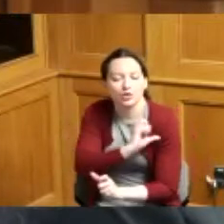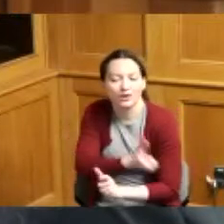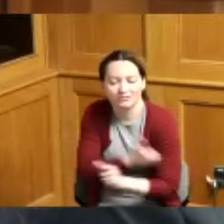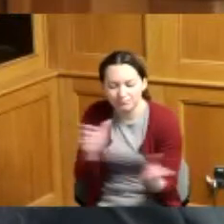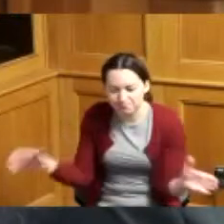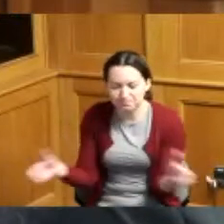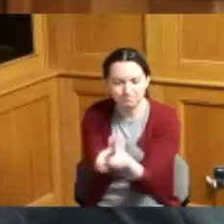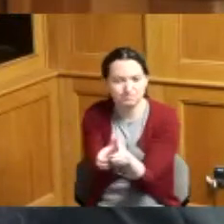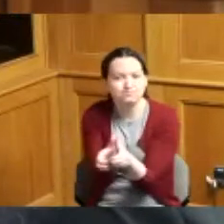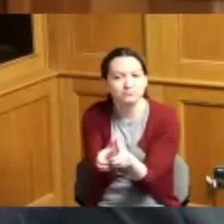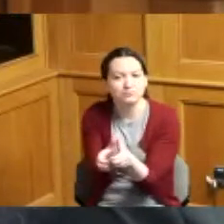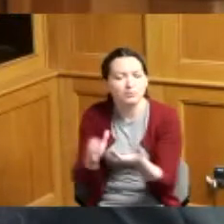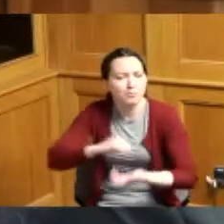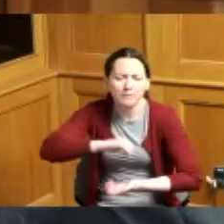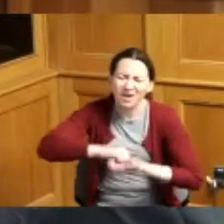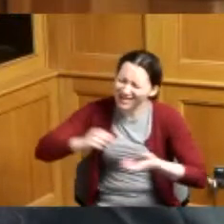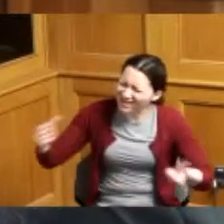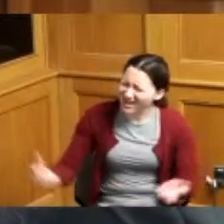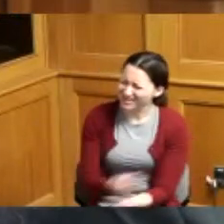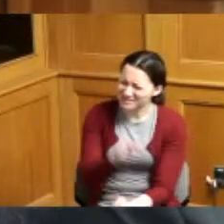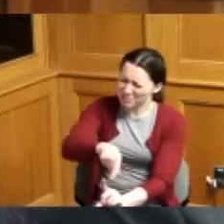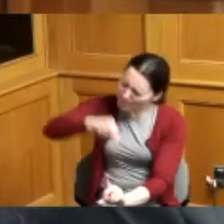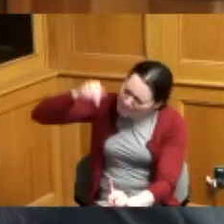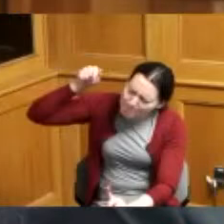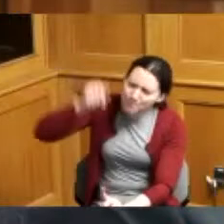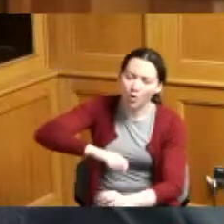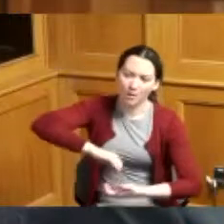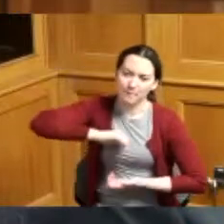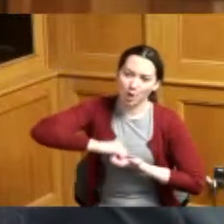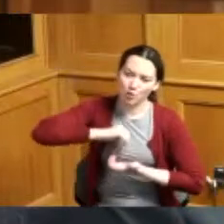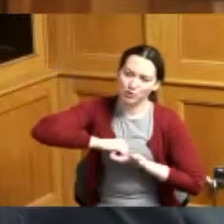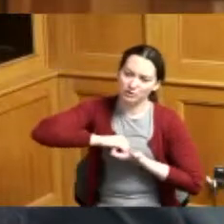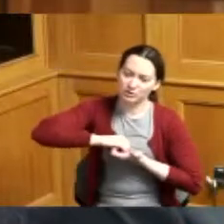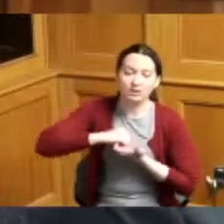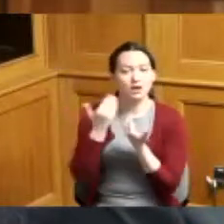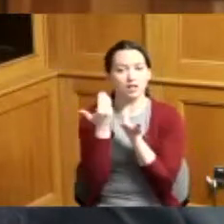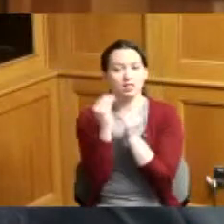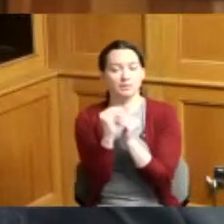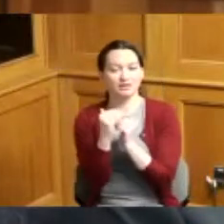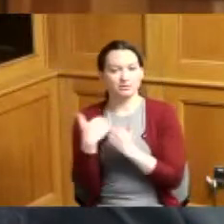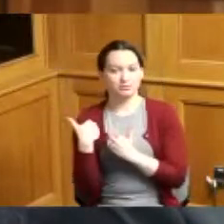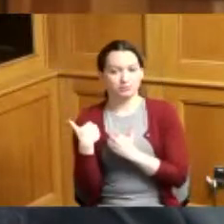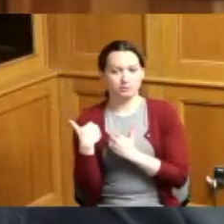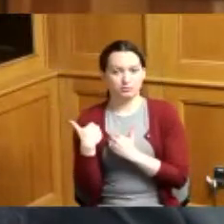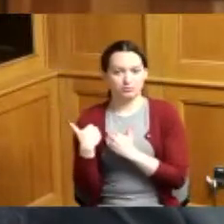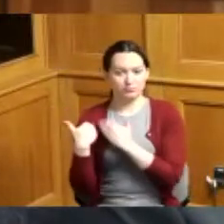partnership with and this whole thing is about partnerships and so it limits our liability um